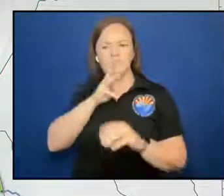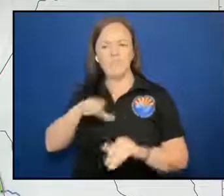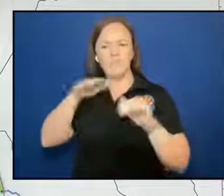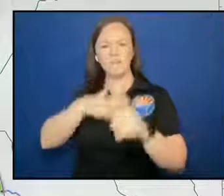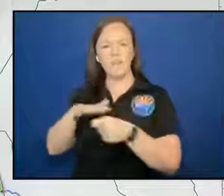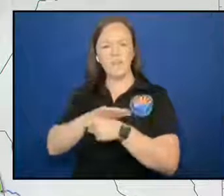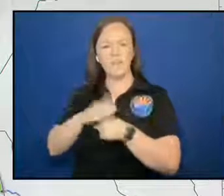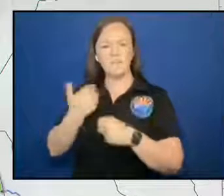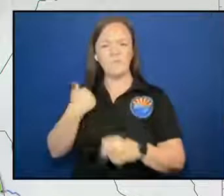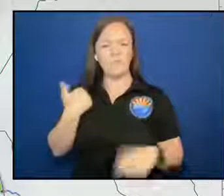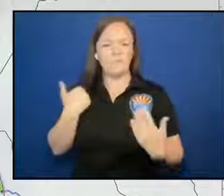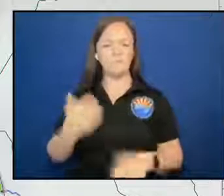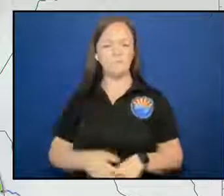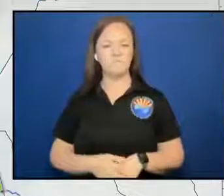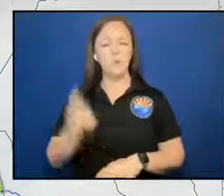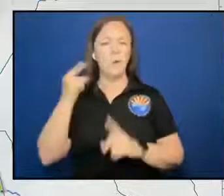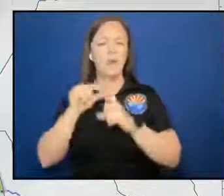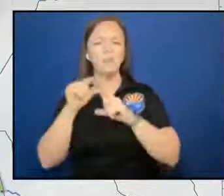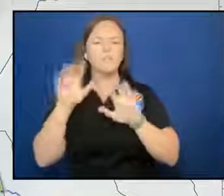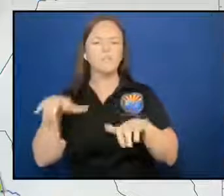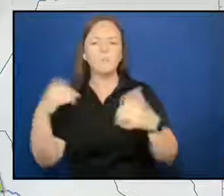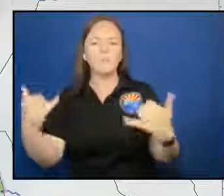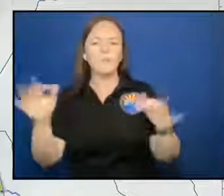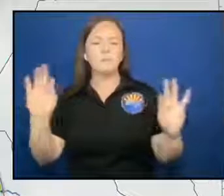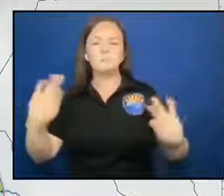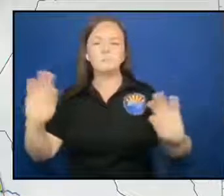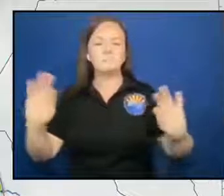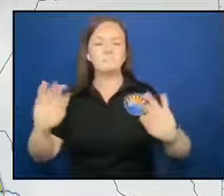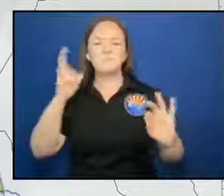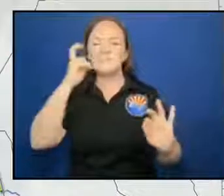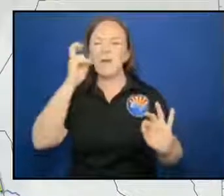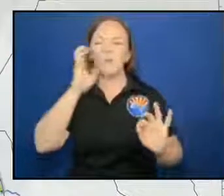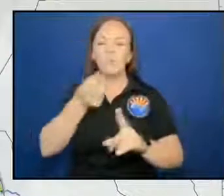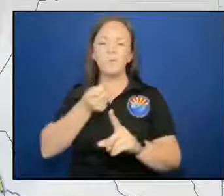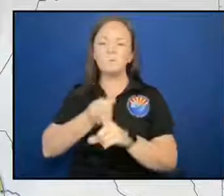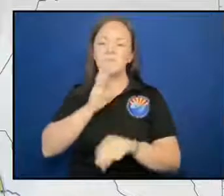THROUGH THAT AS WE MOVE THROUGH THE MONSOON SEASON AND